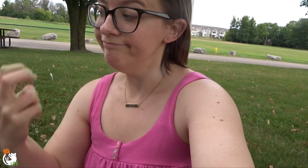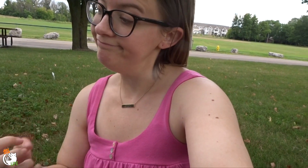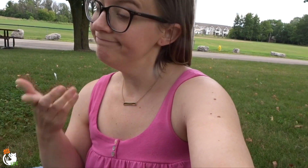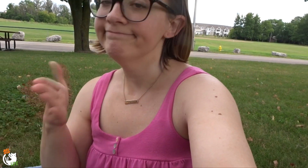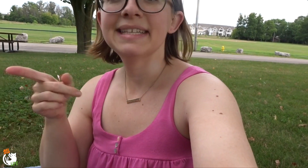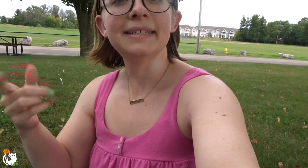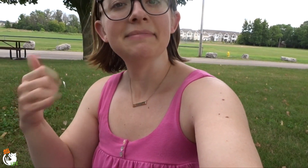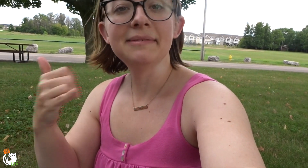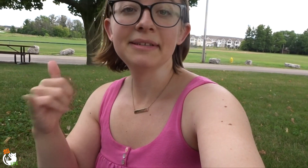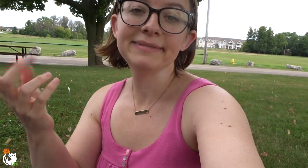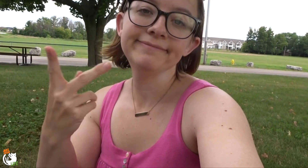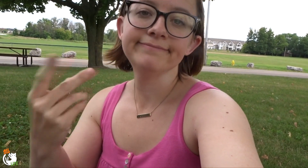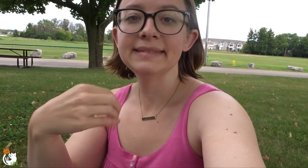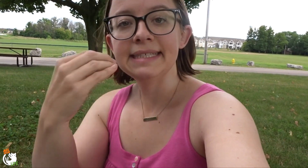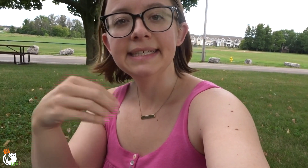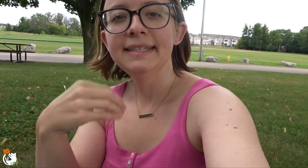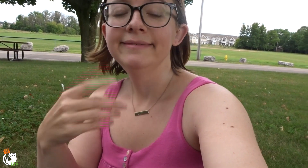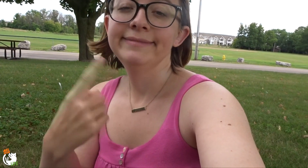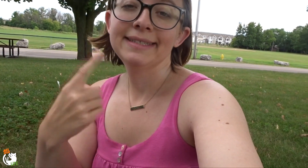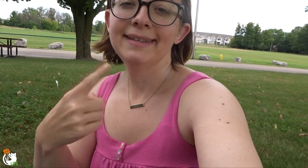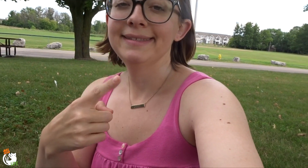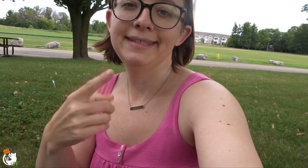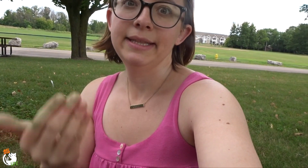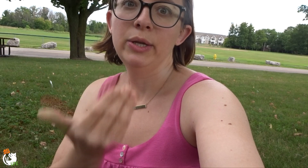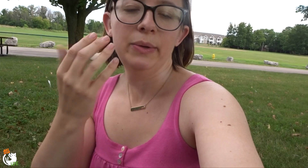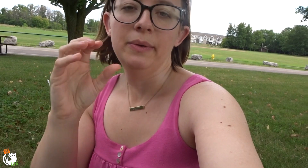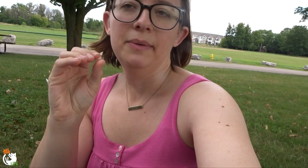Like I said, he's just playing while we're eating.